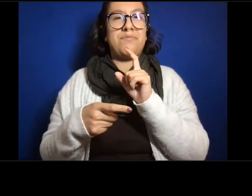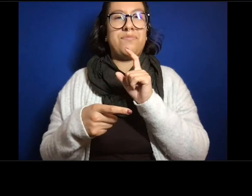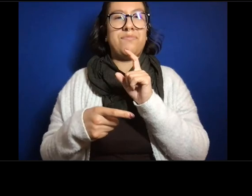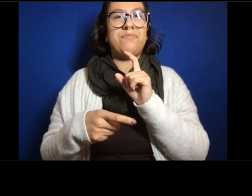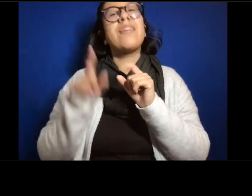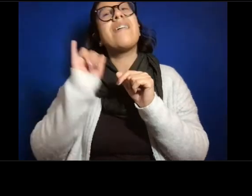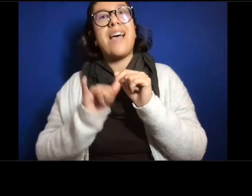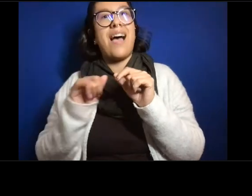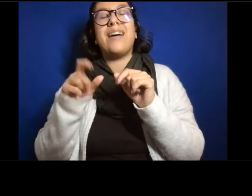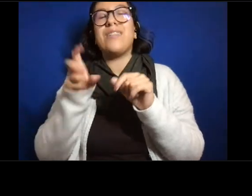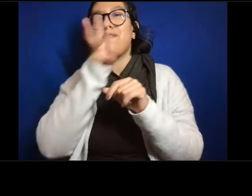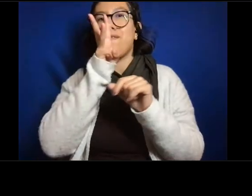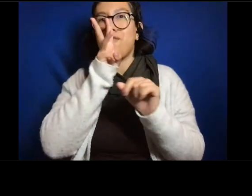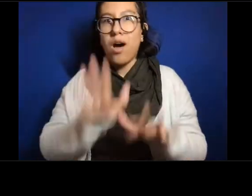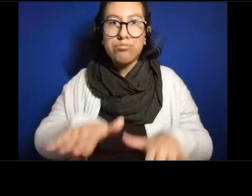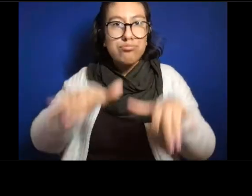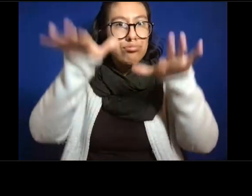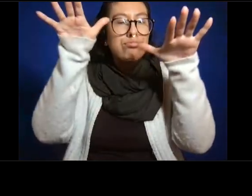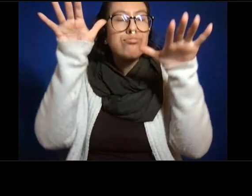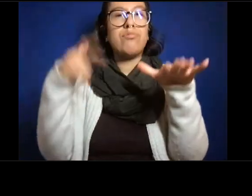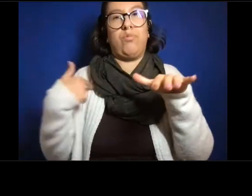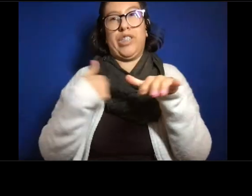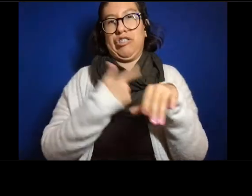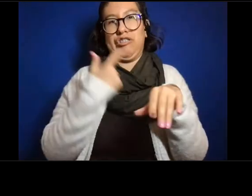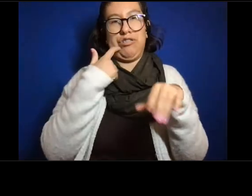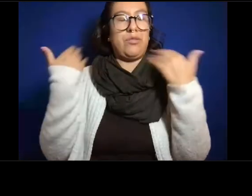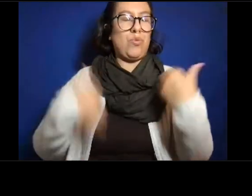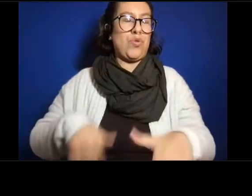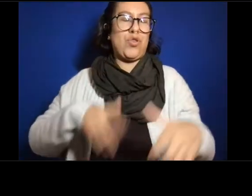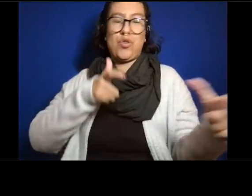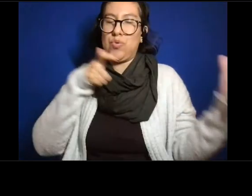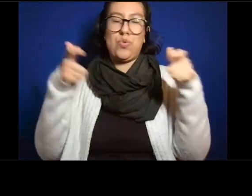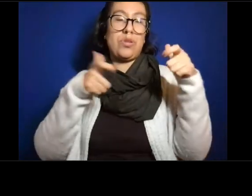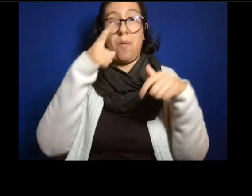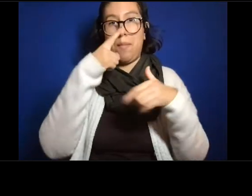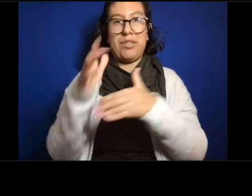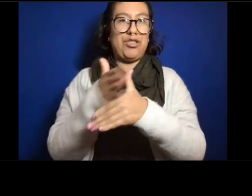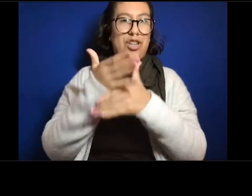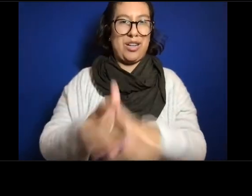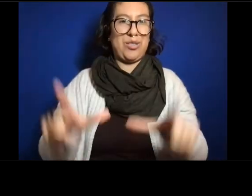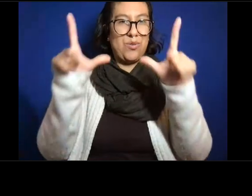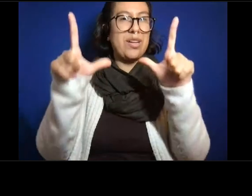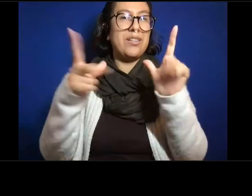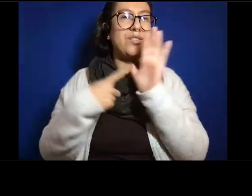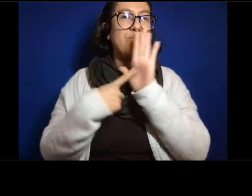of the flooding and the winds that we just had. So if you don't mind I'm going to share my screen